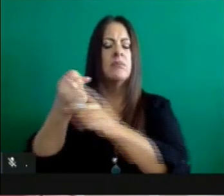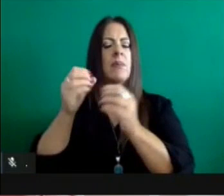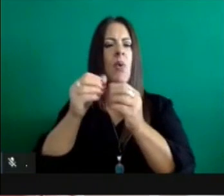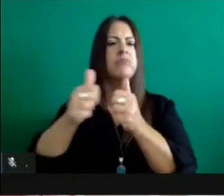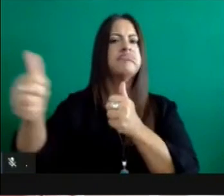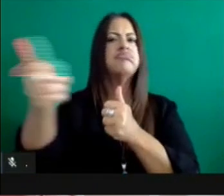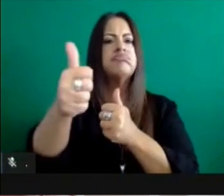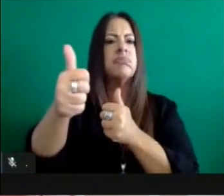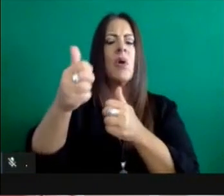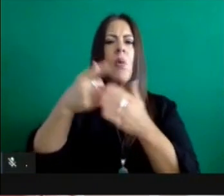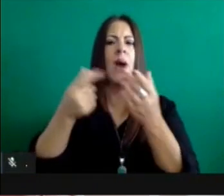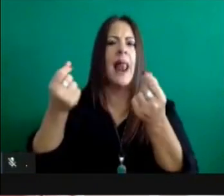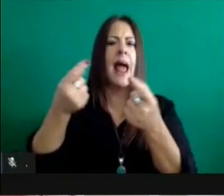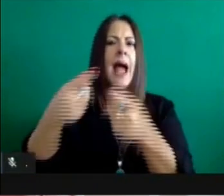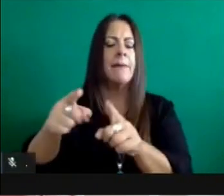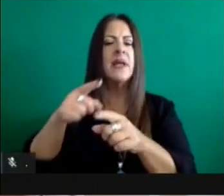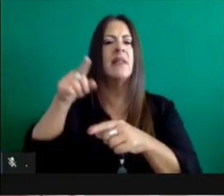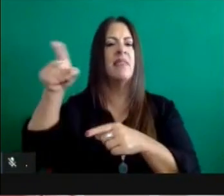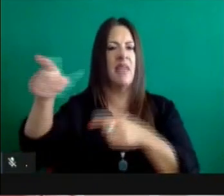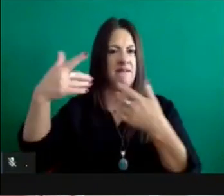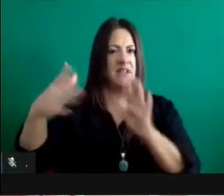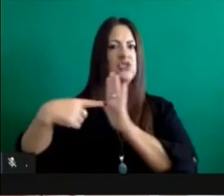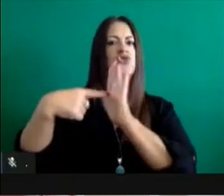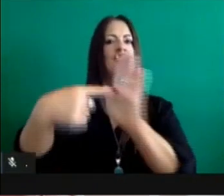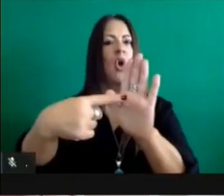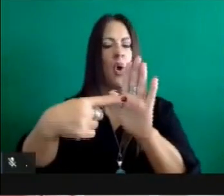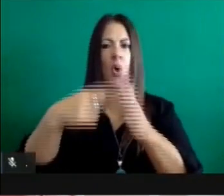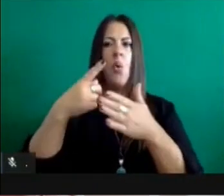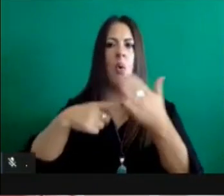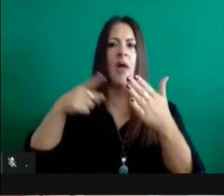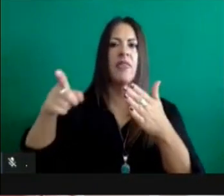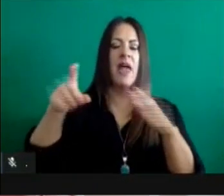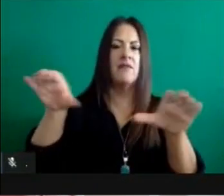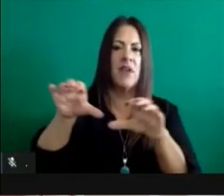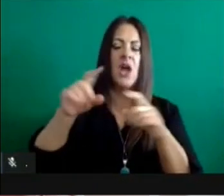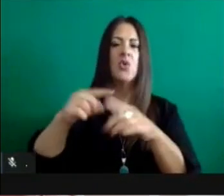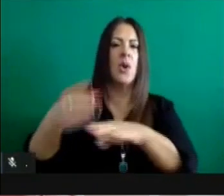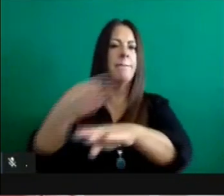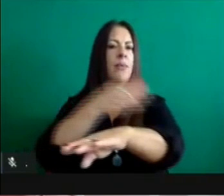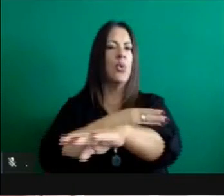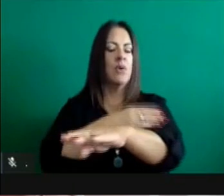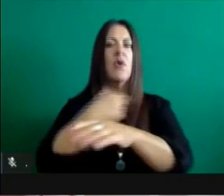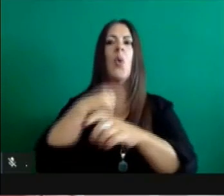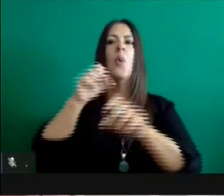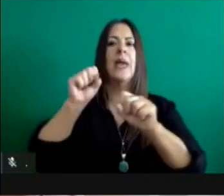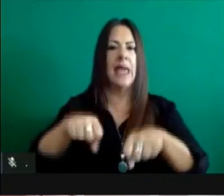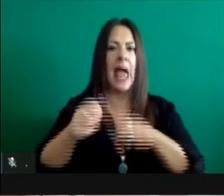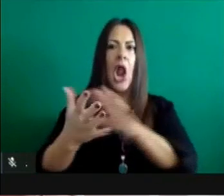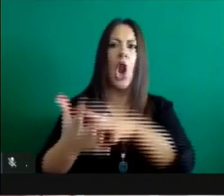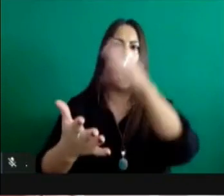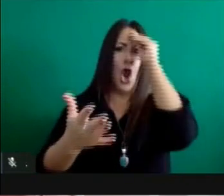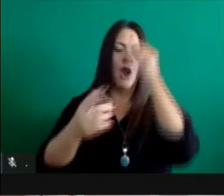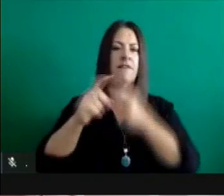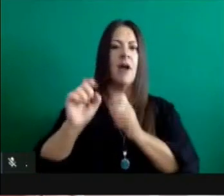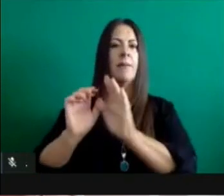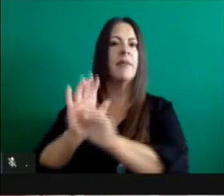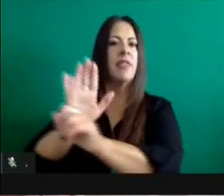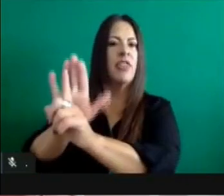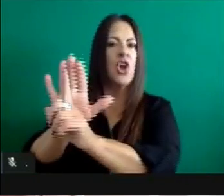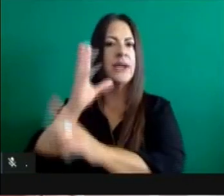EVEN AS CALIFORNIA HAS, ITSELF, HAD LOWER POSITIVITY, LOWER IMPACT OF COVID, COMPARED TO OTHER STATES. EUROPE IS A BIT IN FRONT OF US, AND THEY HAVE DEMONSTRATED SOME ACTION SO WE CAN LEARN